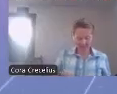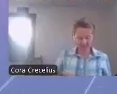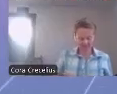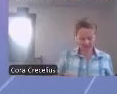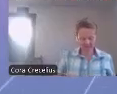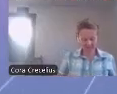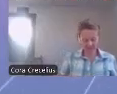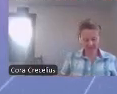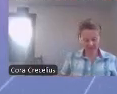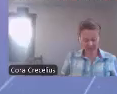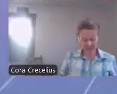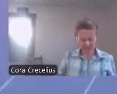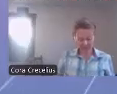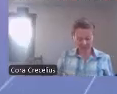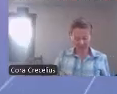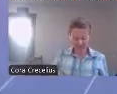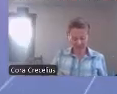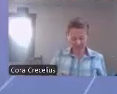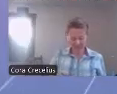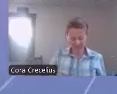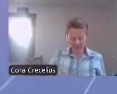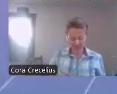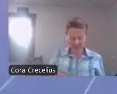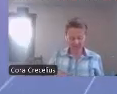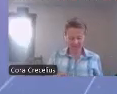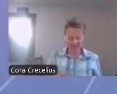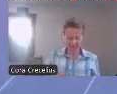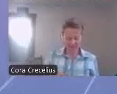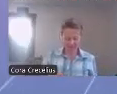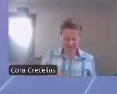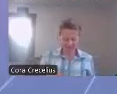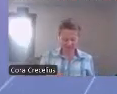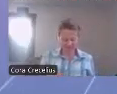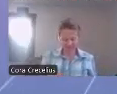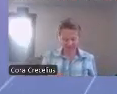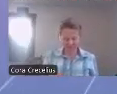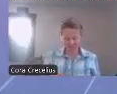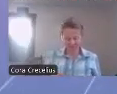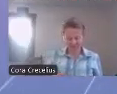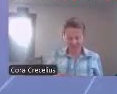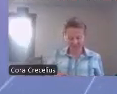in the audience, as you're hearing folks talking, just to keep in mind that this research ethics training was